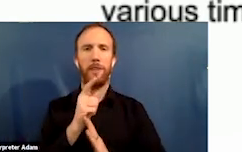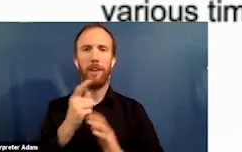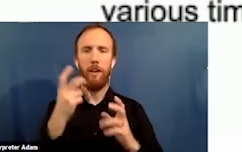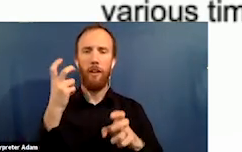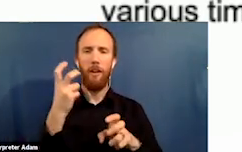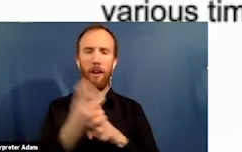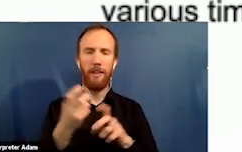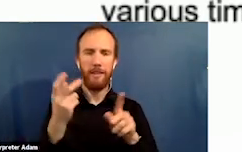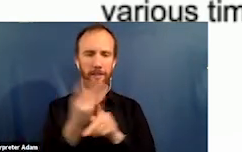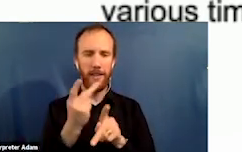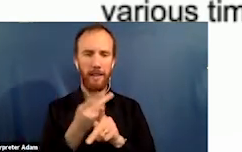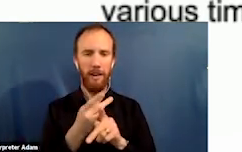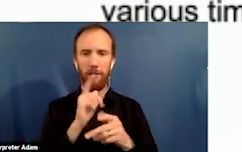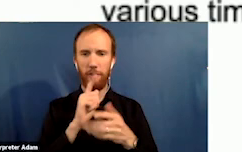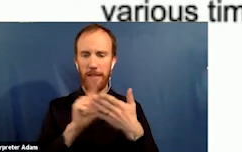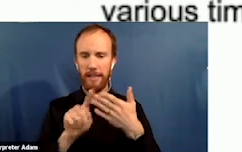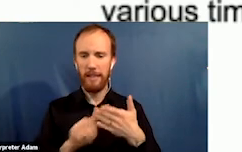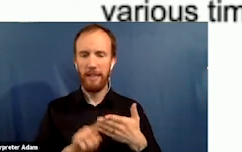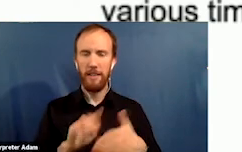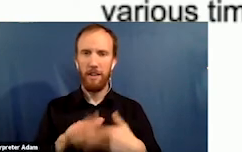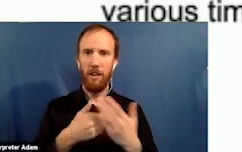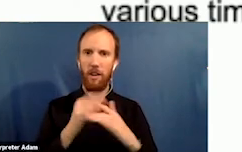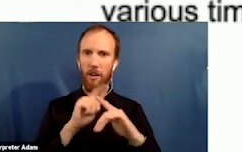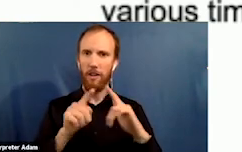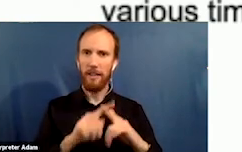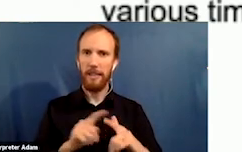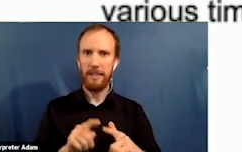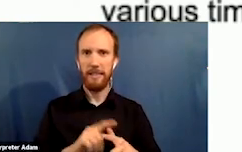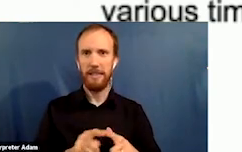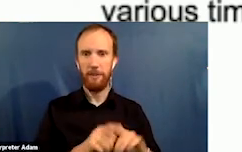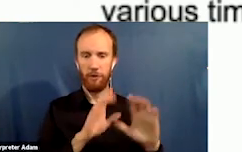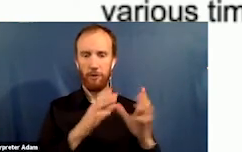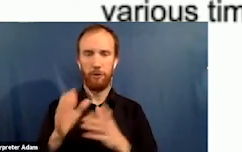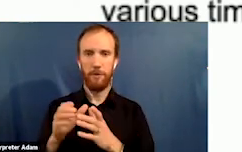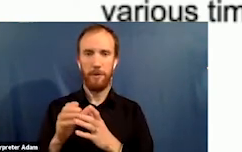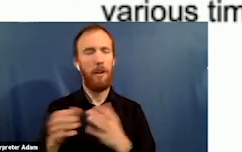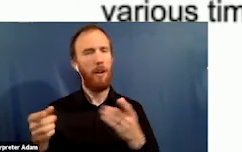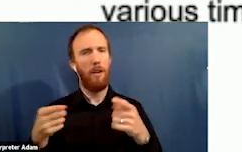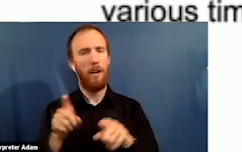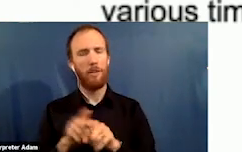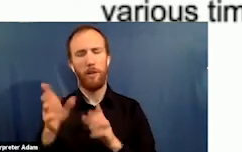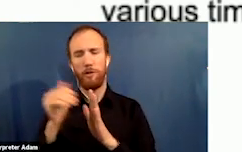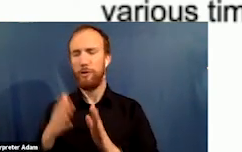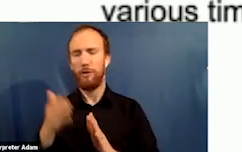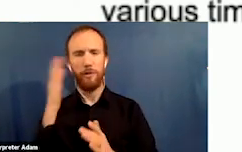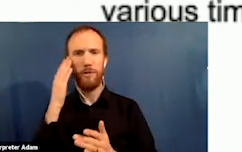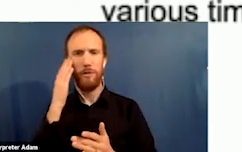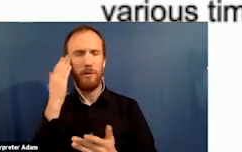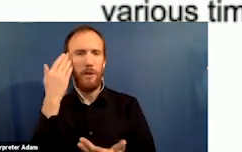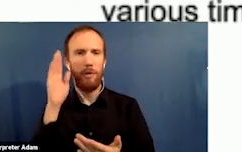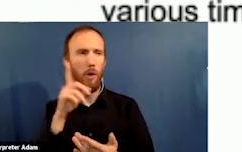Further, students don't know whom to approach for guidance on a particular topic and when to do so.